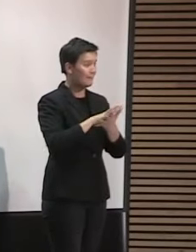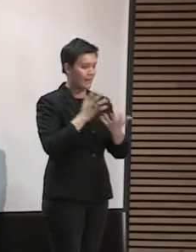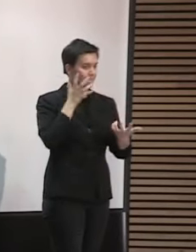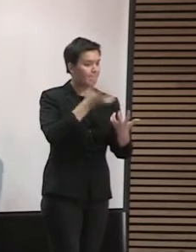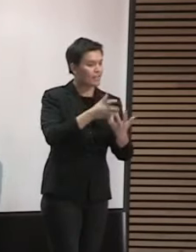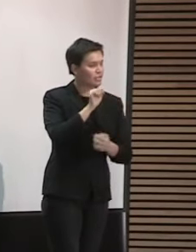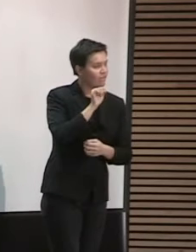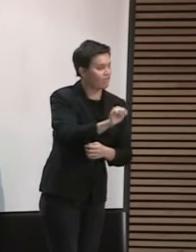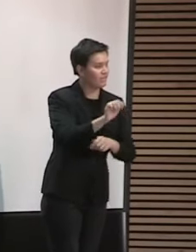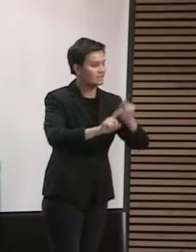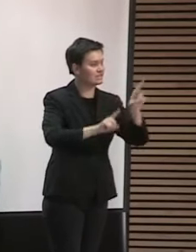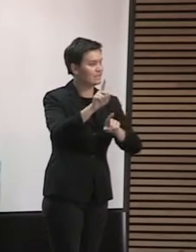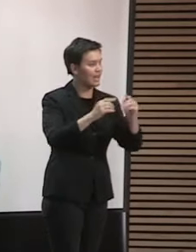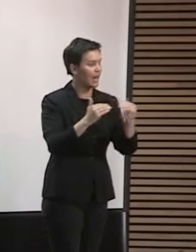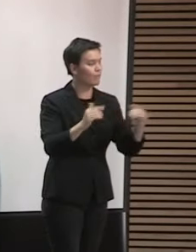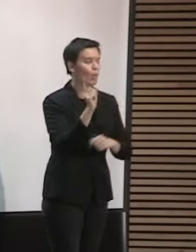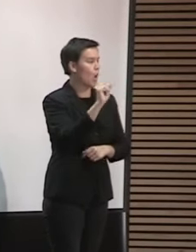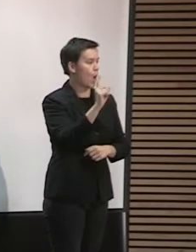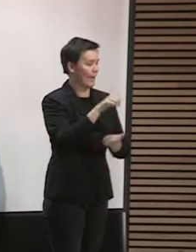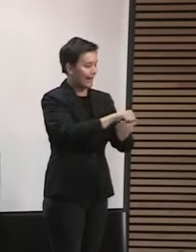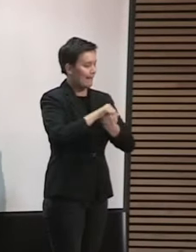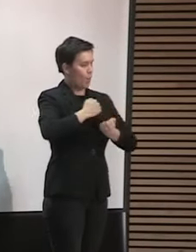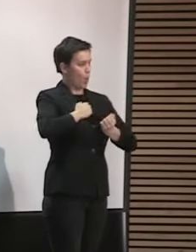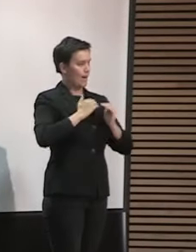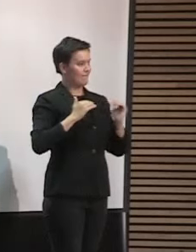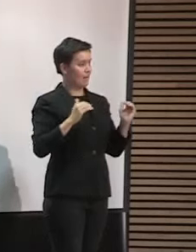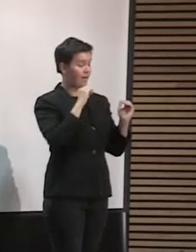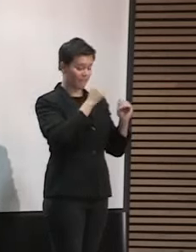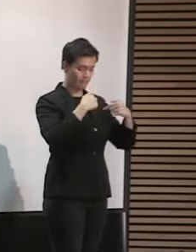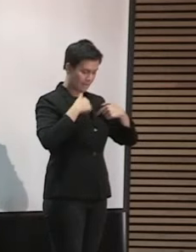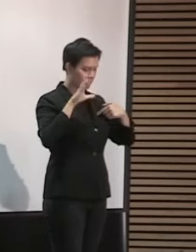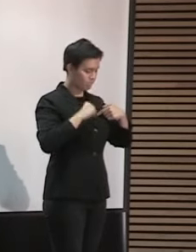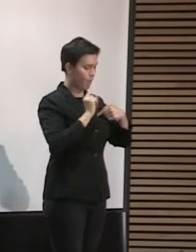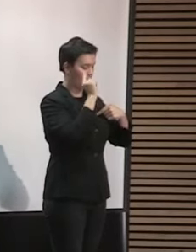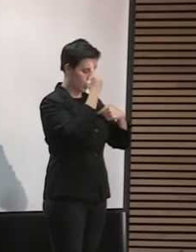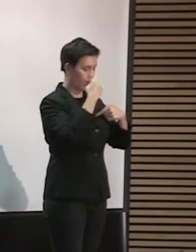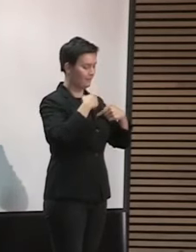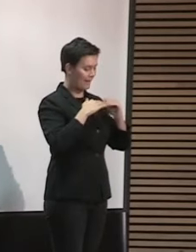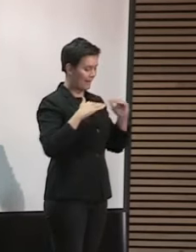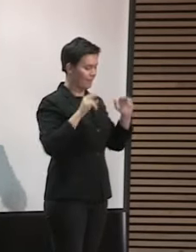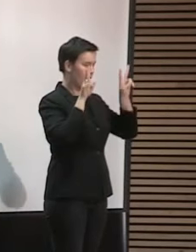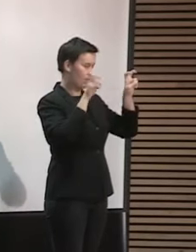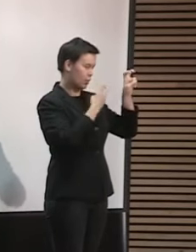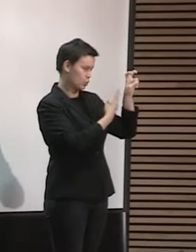Canterbury now accounts for about a third of all DHB deficits around the country